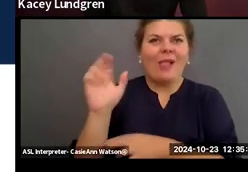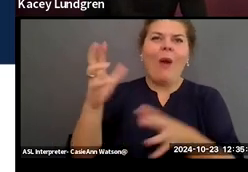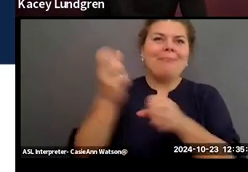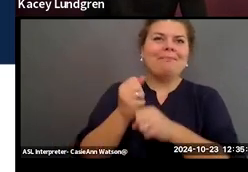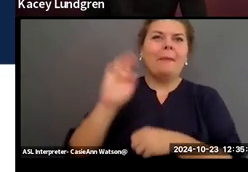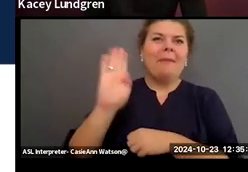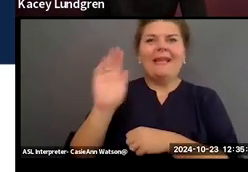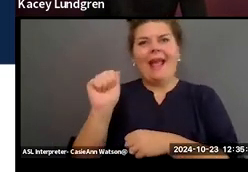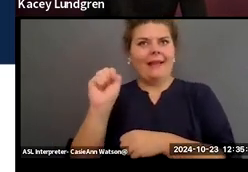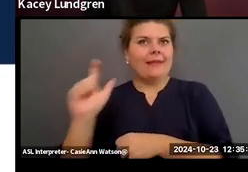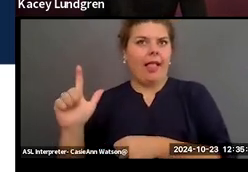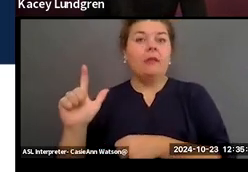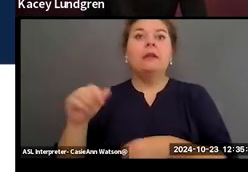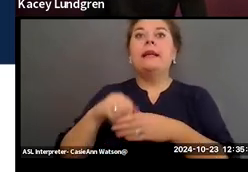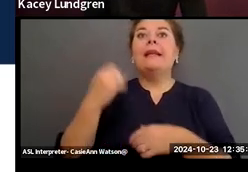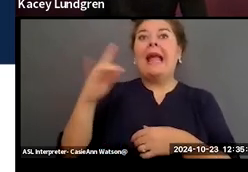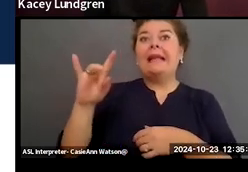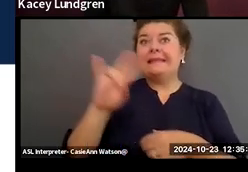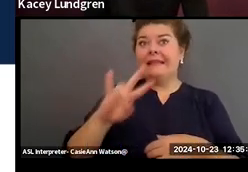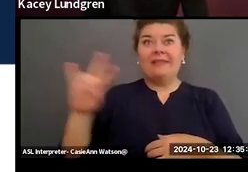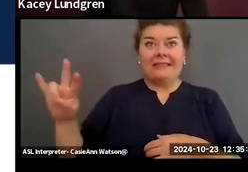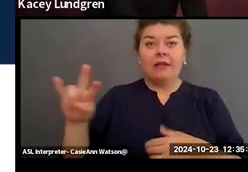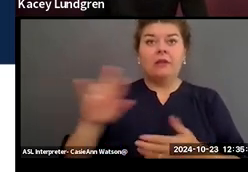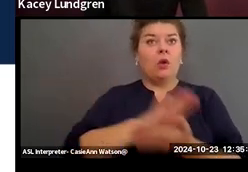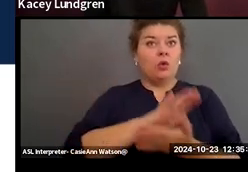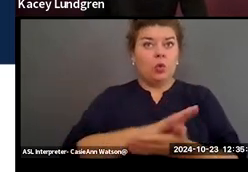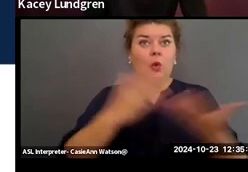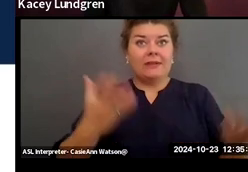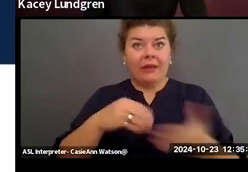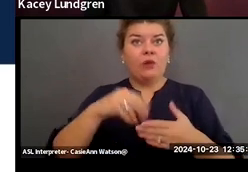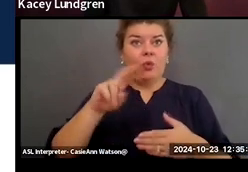In 1877, as schools in the United States became segregated,